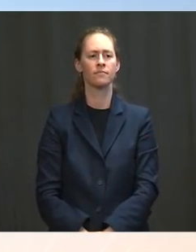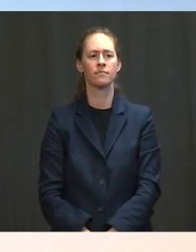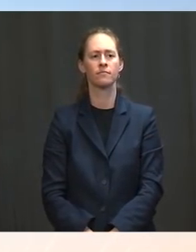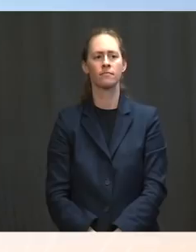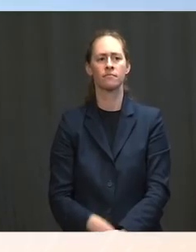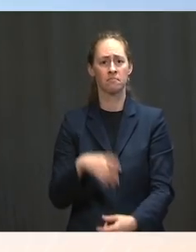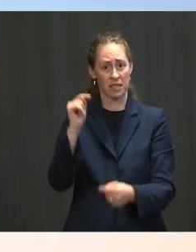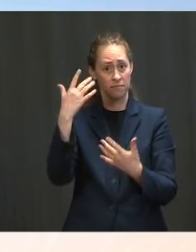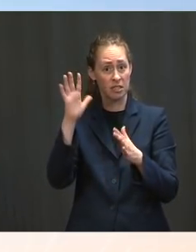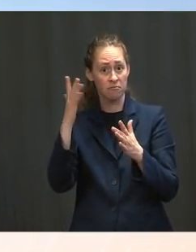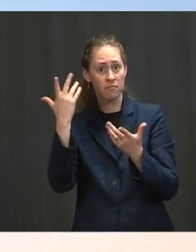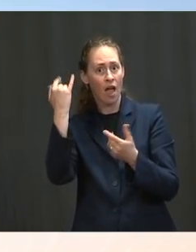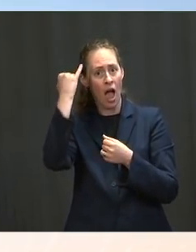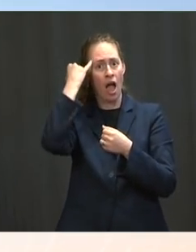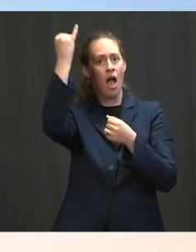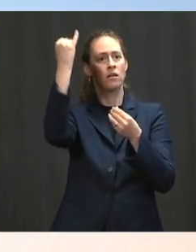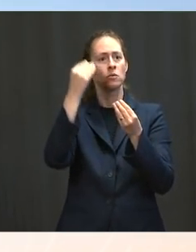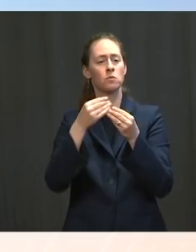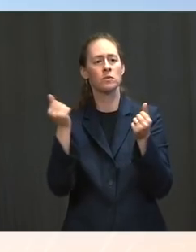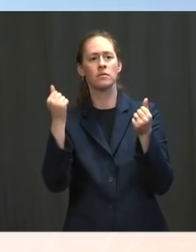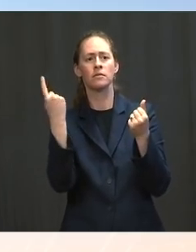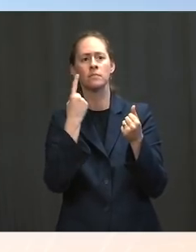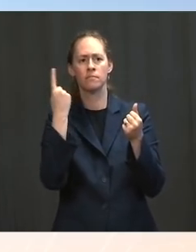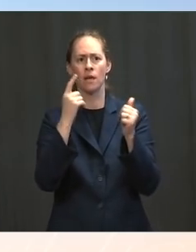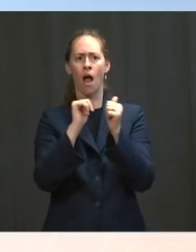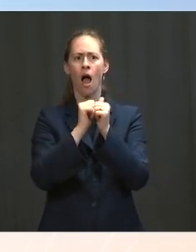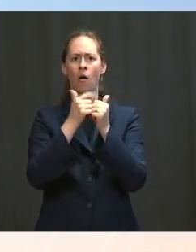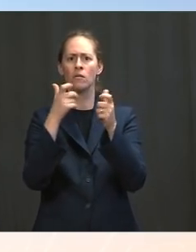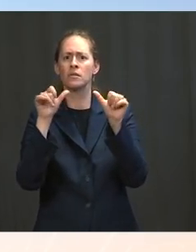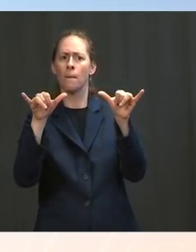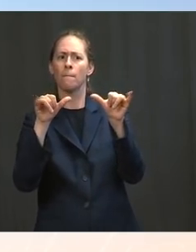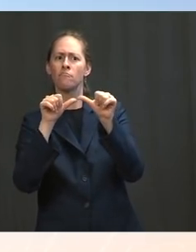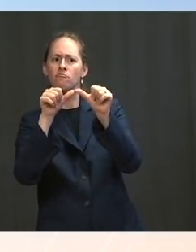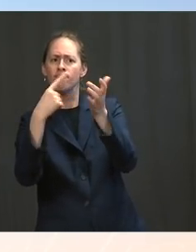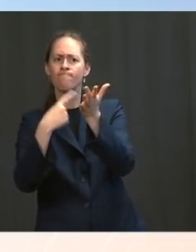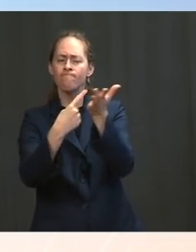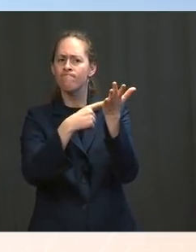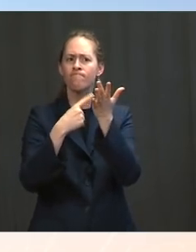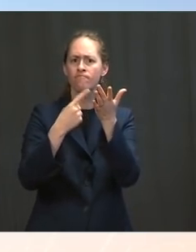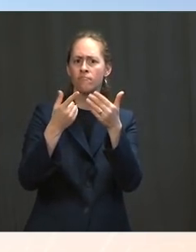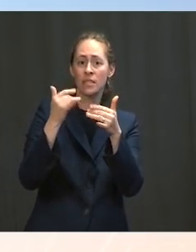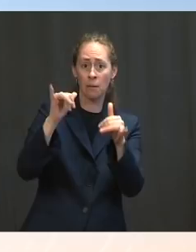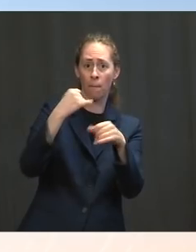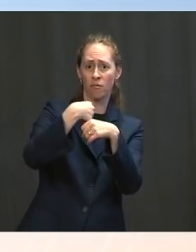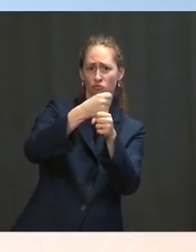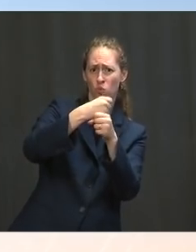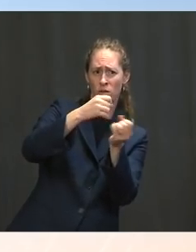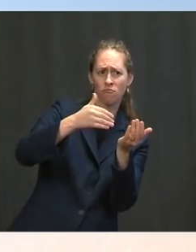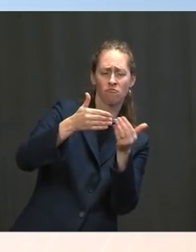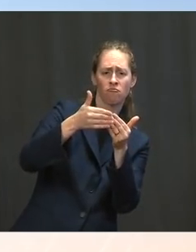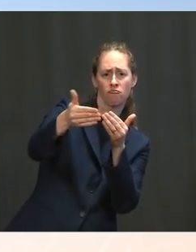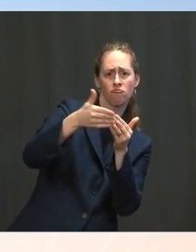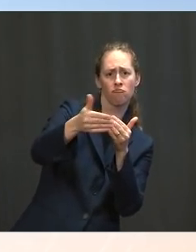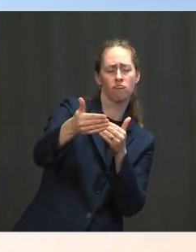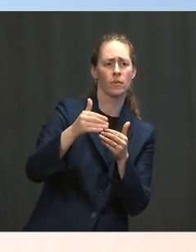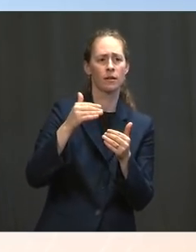where they are currently through the end of the year? Ms. Psaki: Well, I would say, first, we are engaged directly with them to hear updates